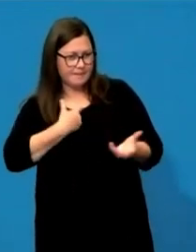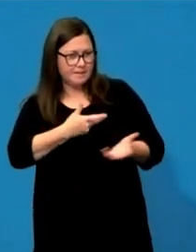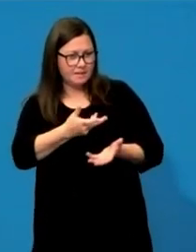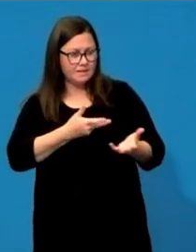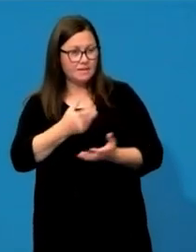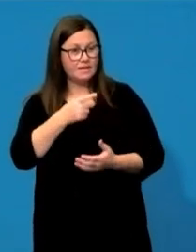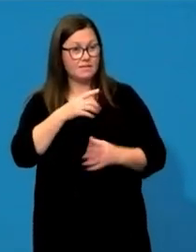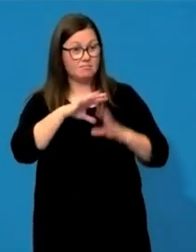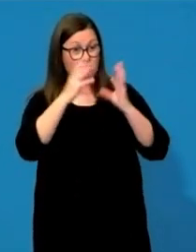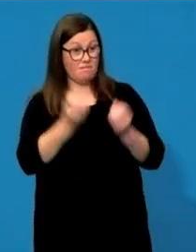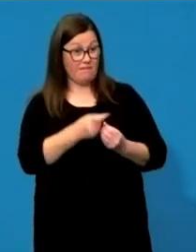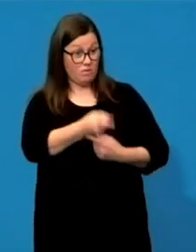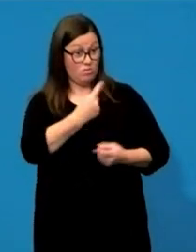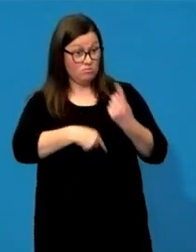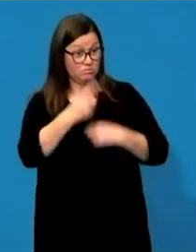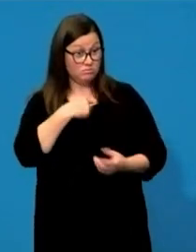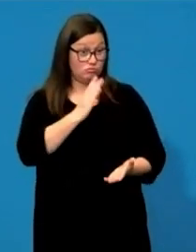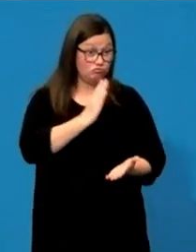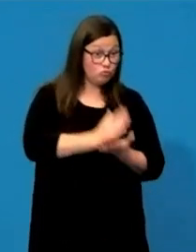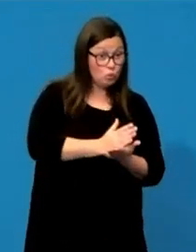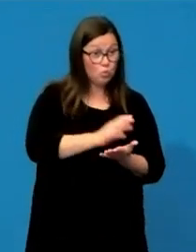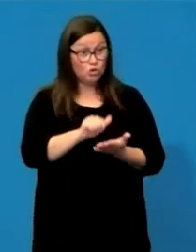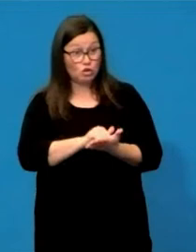correct? JAZSIKAH: Yes, they are. Thank you.